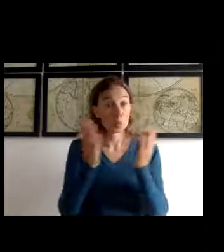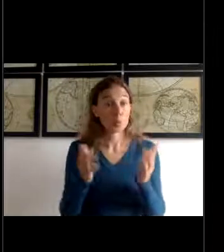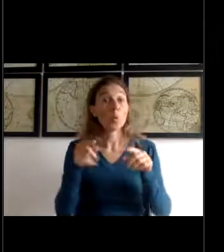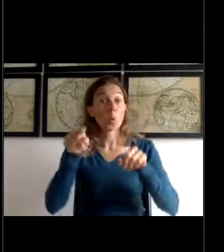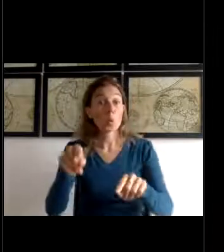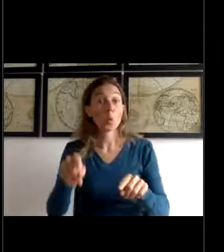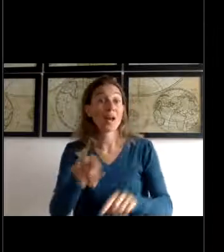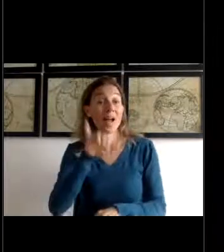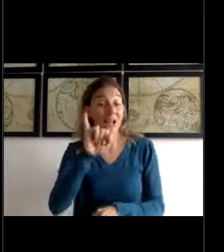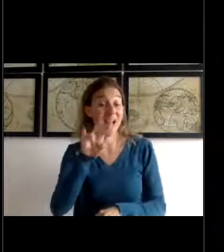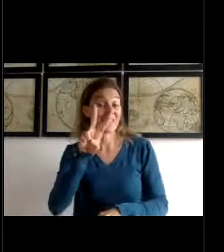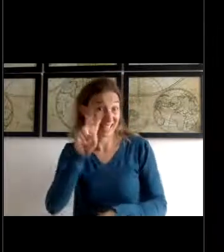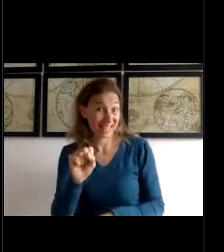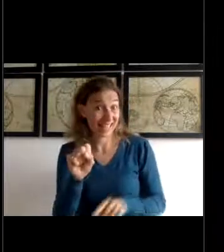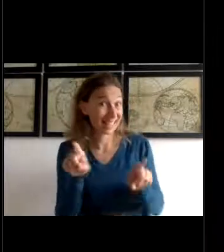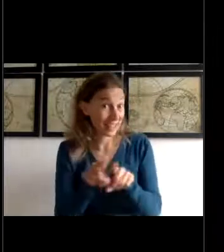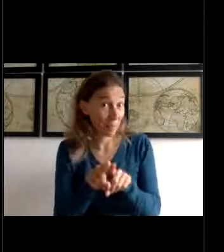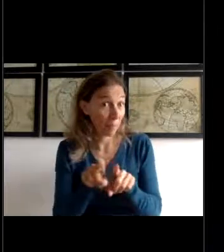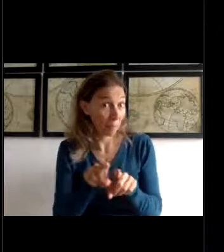which are part of the development programmes.